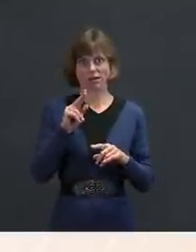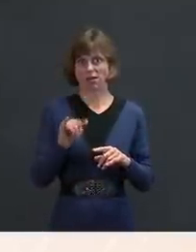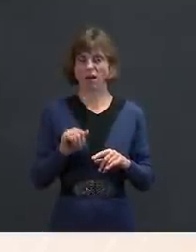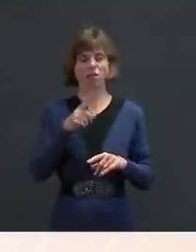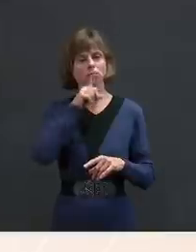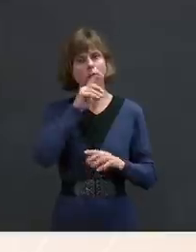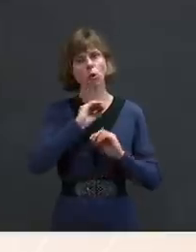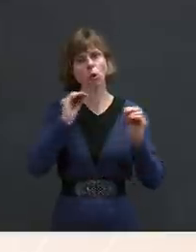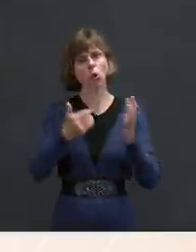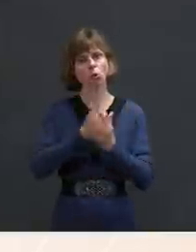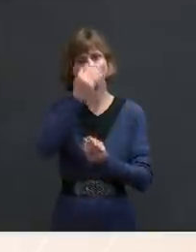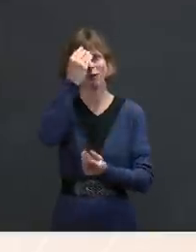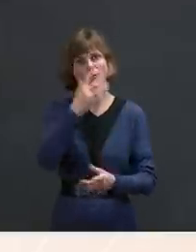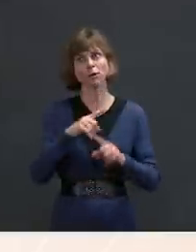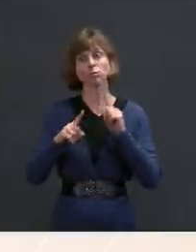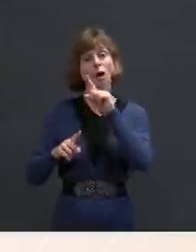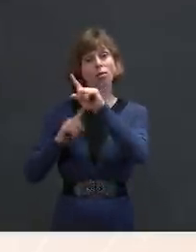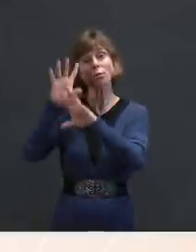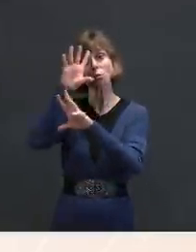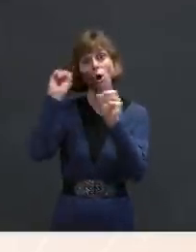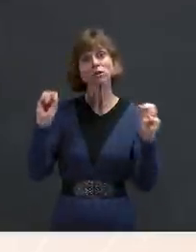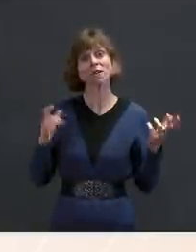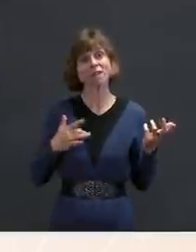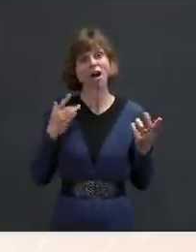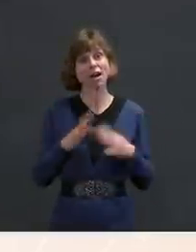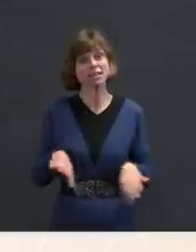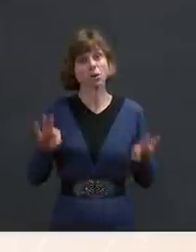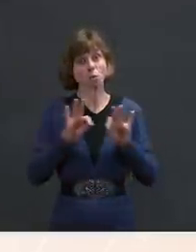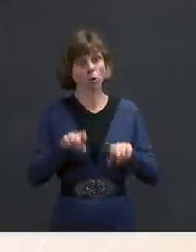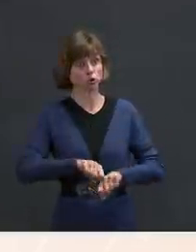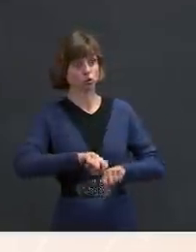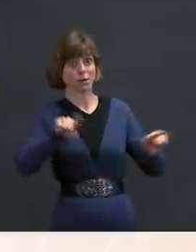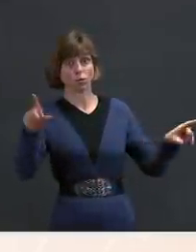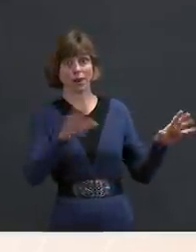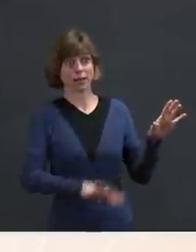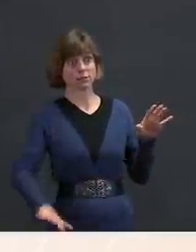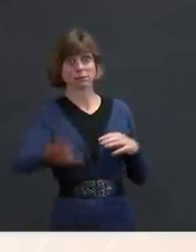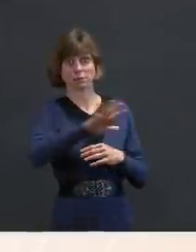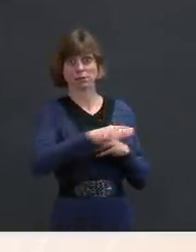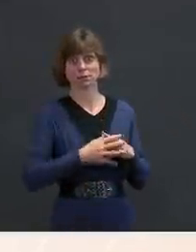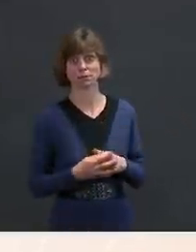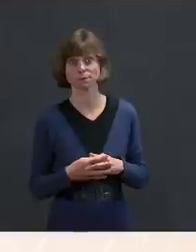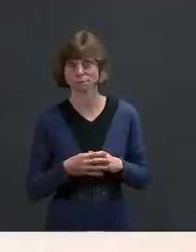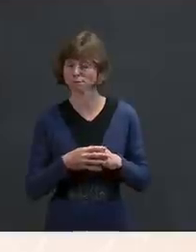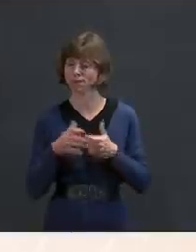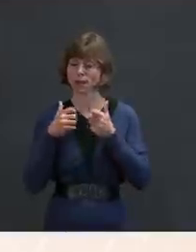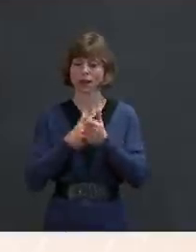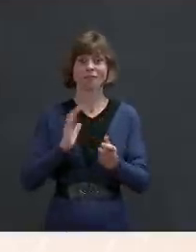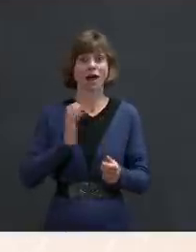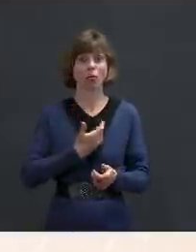It was important to the President that it was released and it abided by our legal obligations, and it wasn't something that was done